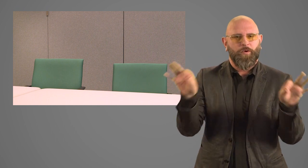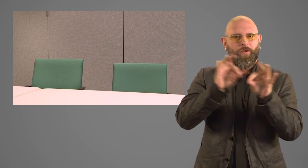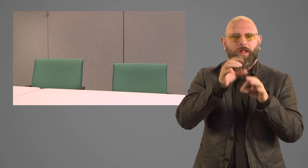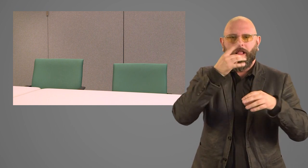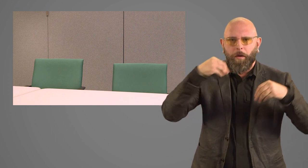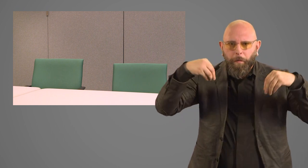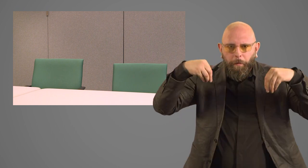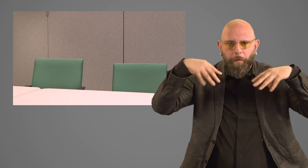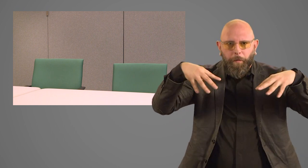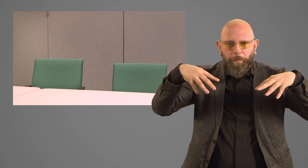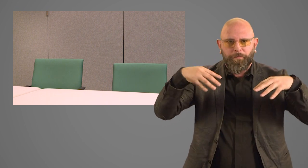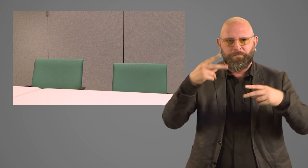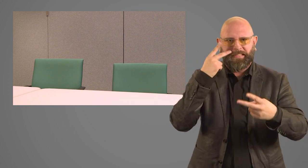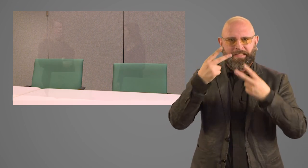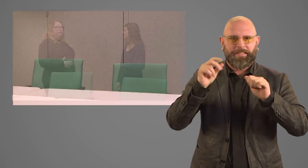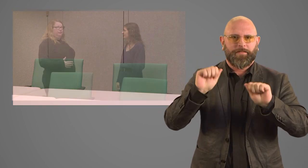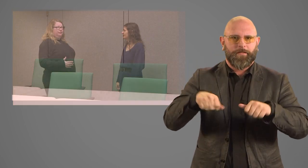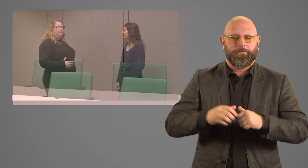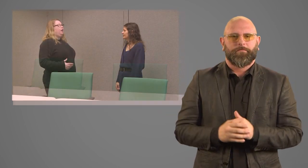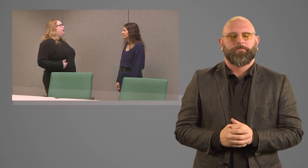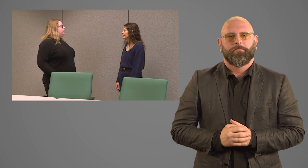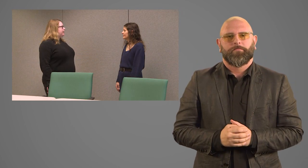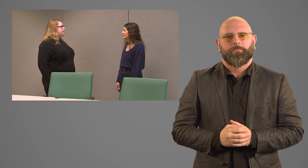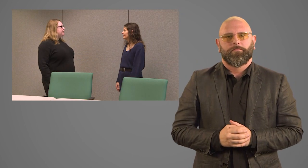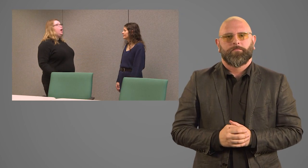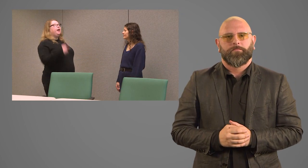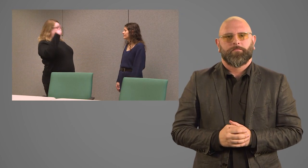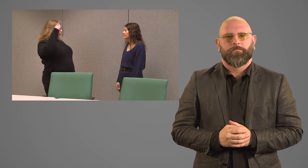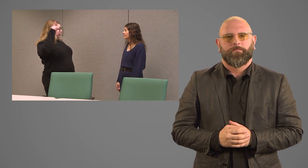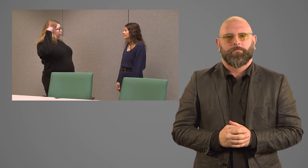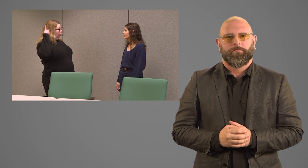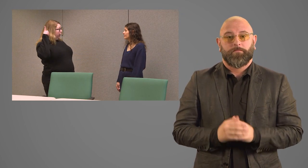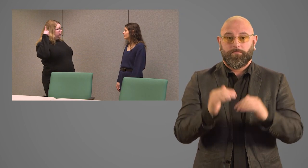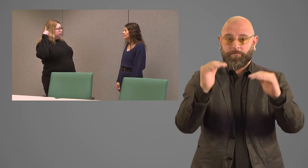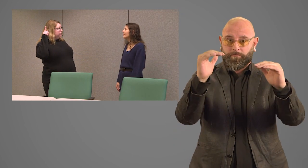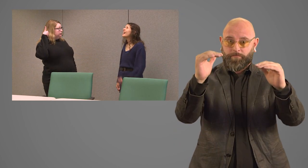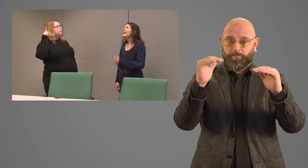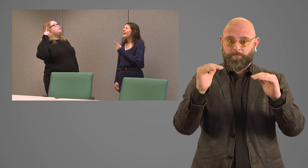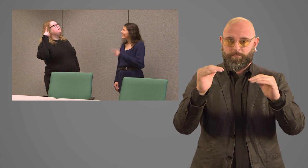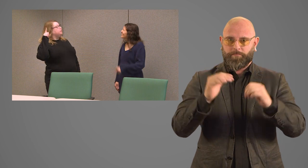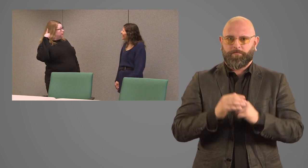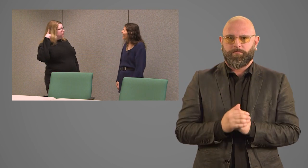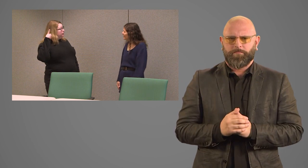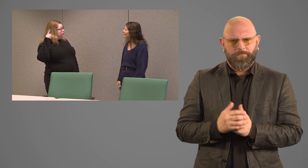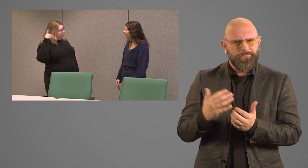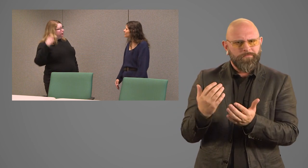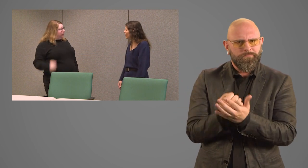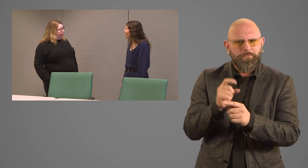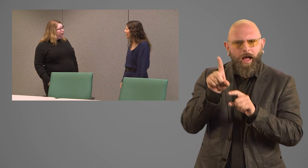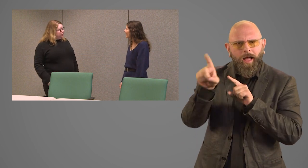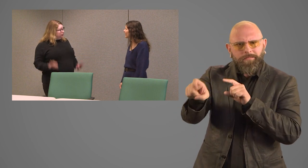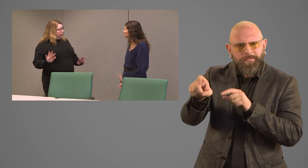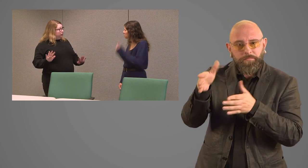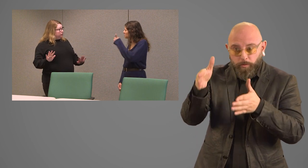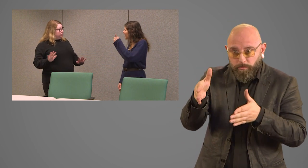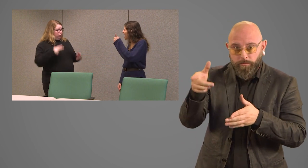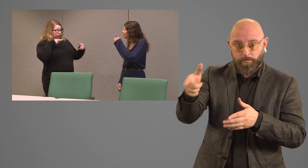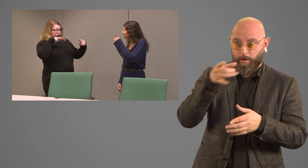Choose a well-lit space.